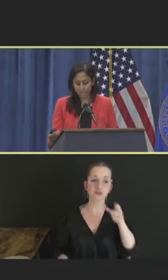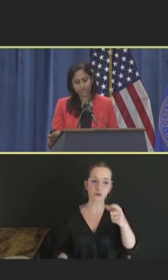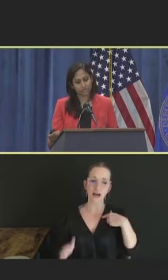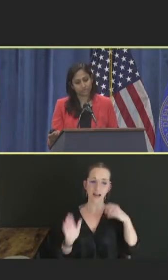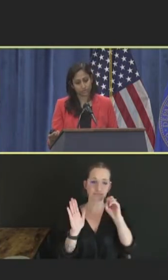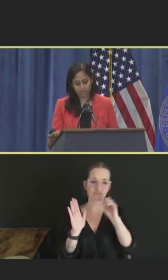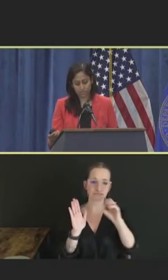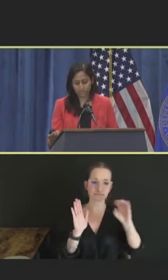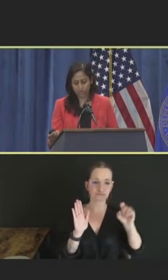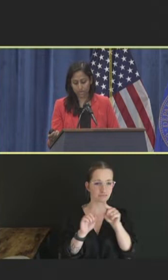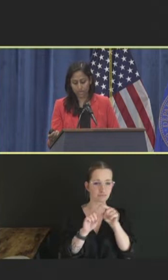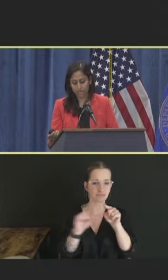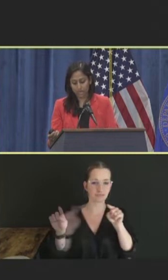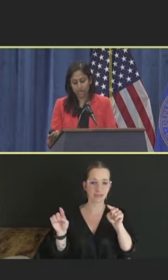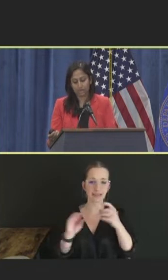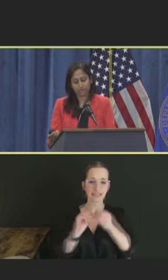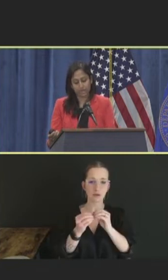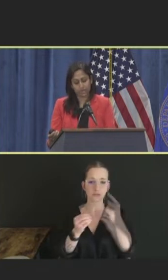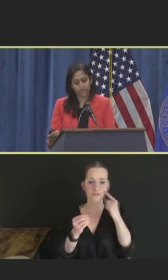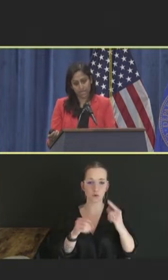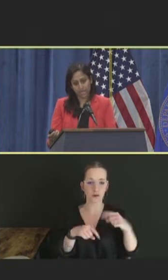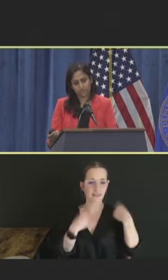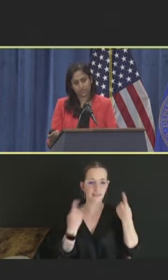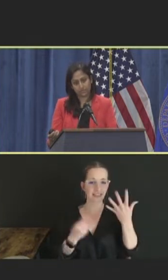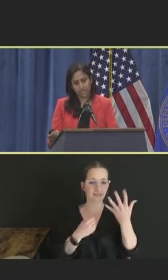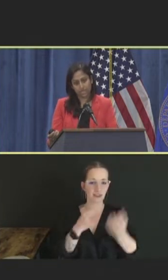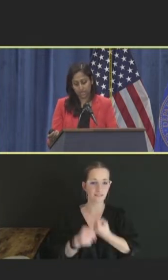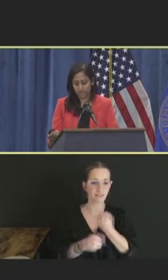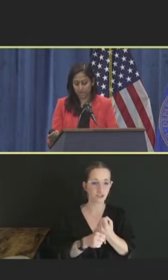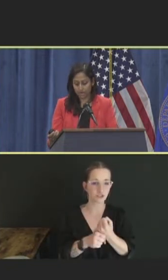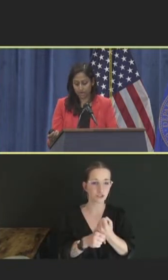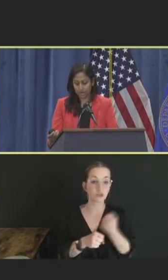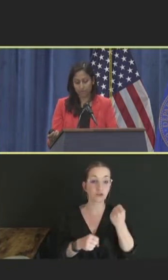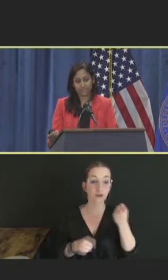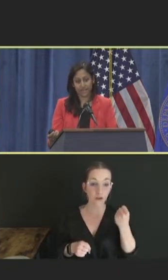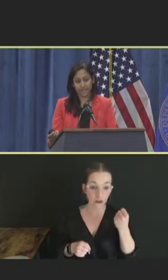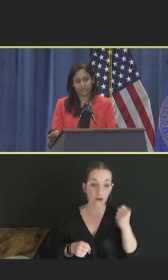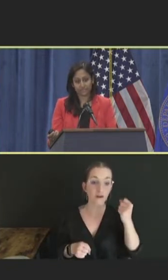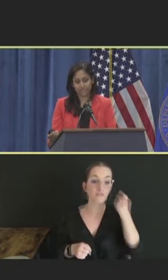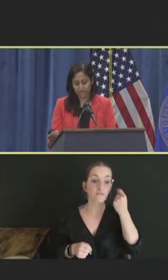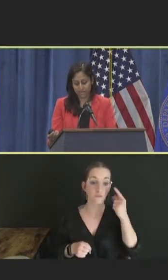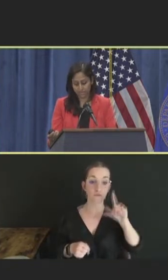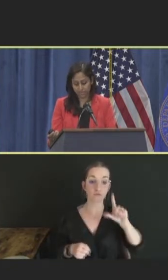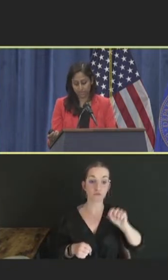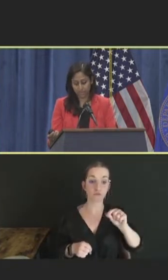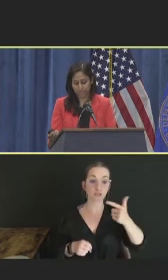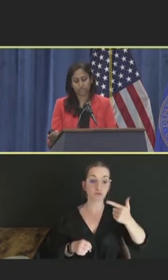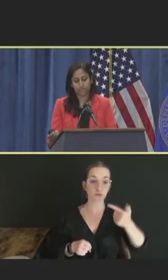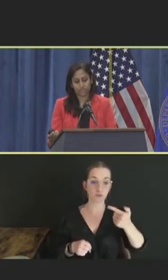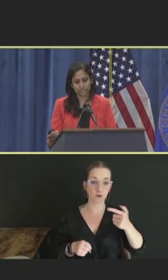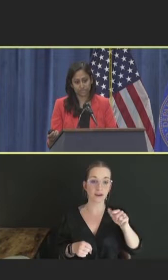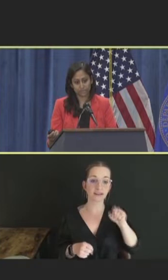for 2021, the rate was 858.5 deaths per 100,000 population.